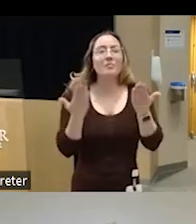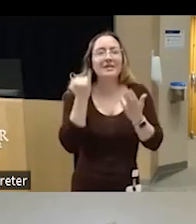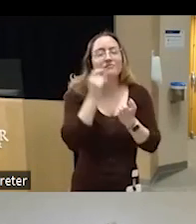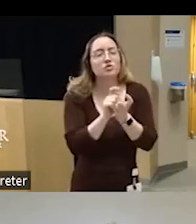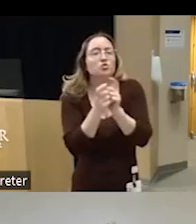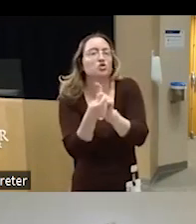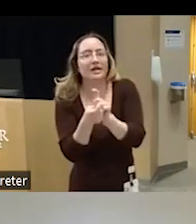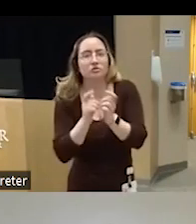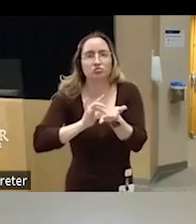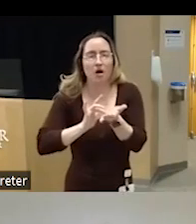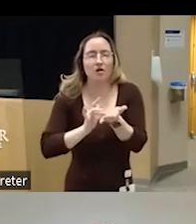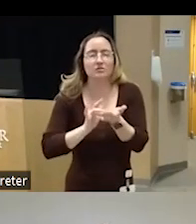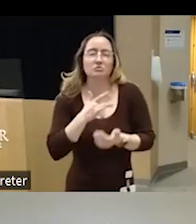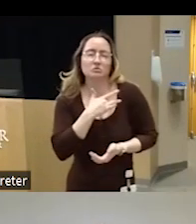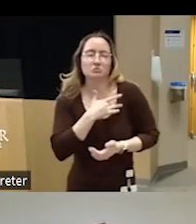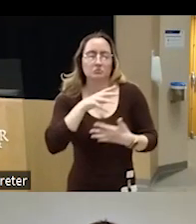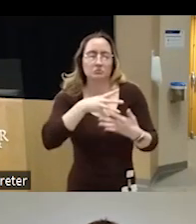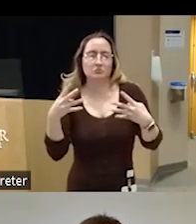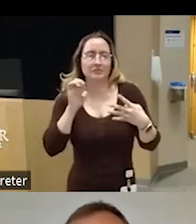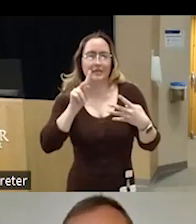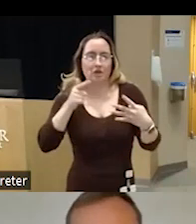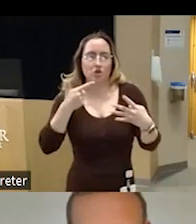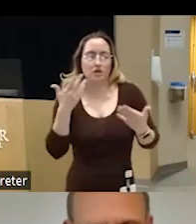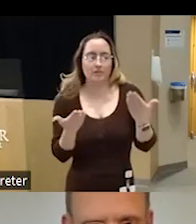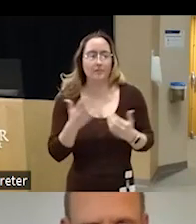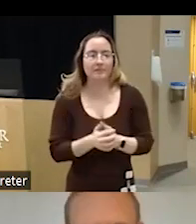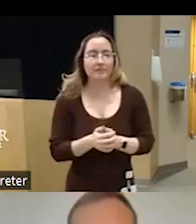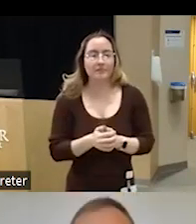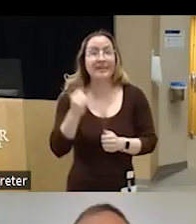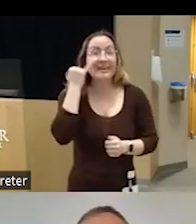the president, obviously when we admit people we always ruin each aging to have a Baseline.